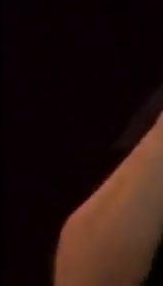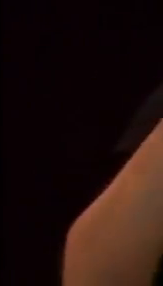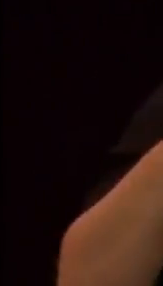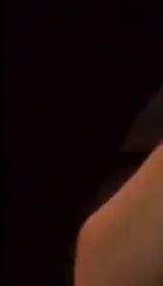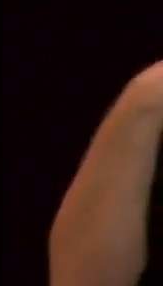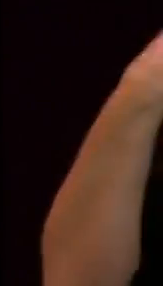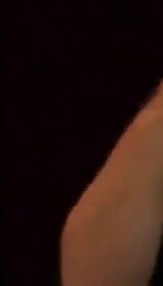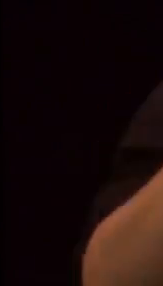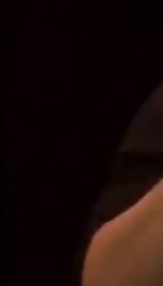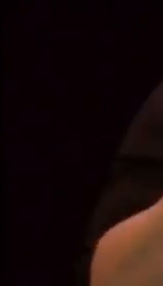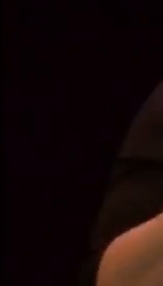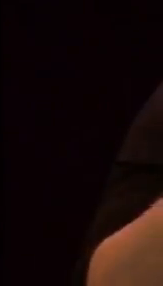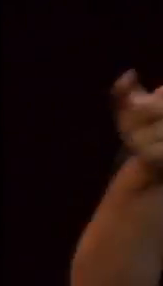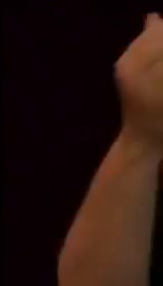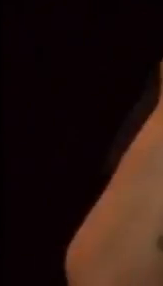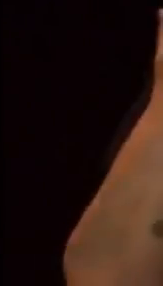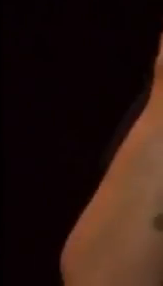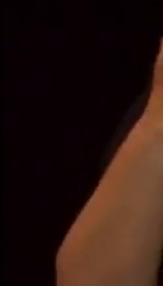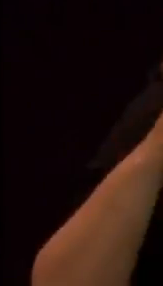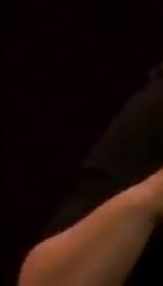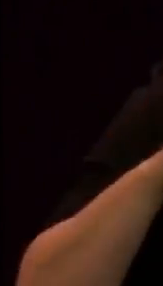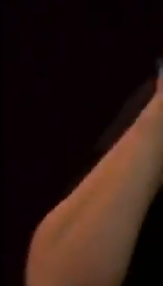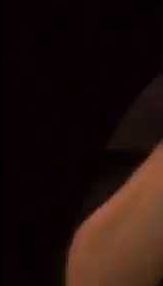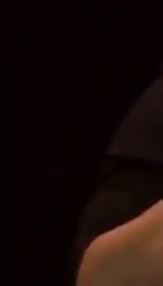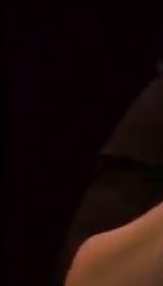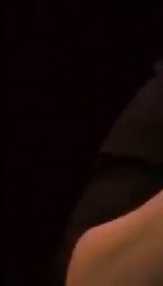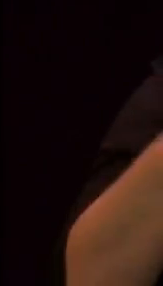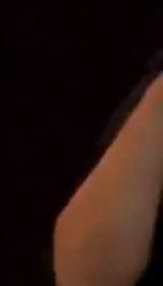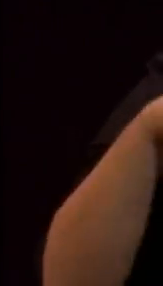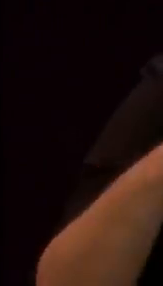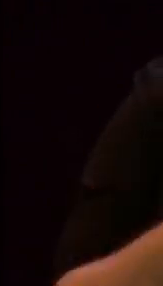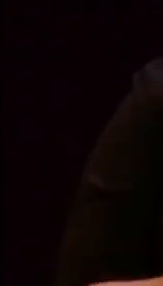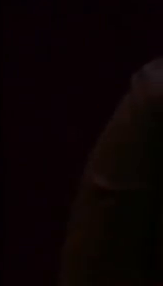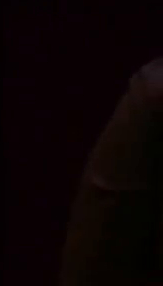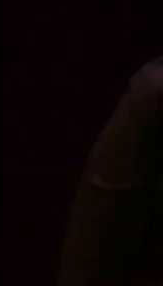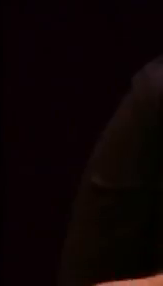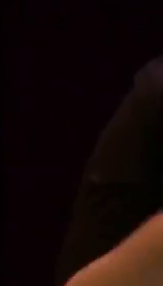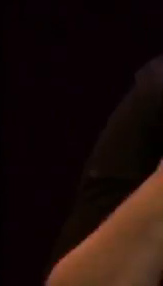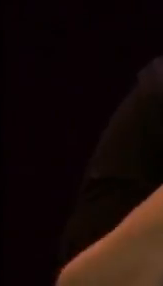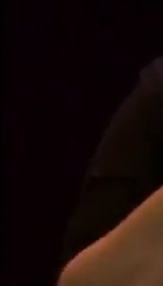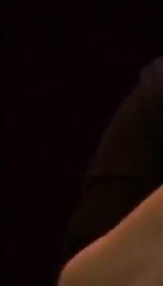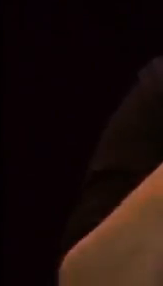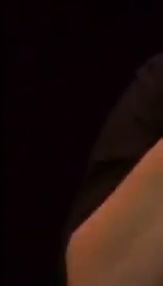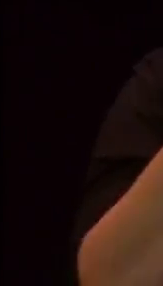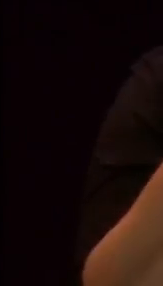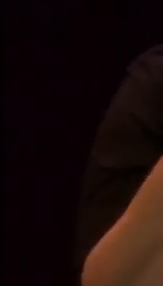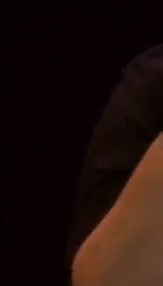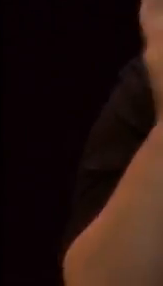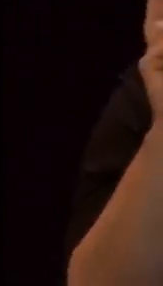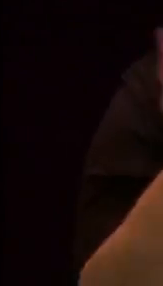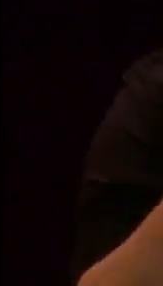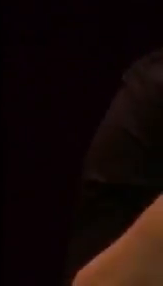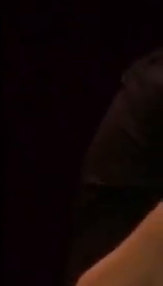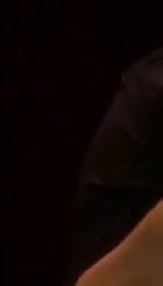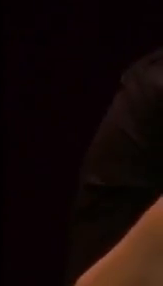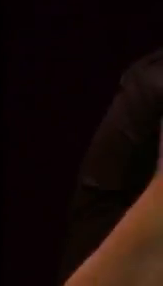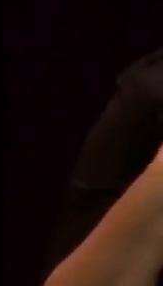TOGETHER AND I KNOW YOU HAVE PUT IN A YEOMAN'S EFFORT ON THIS. I CAN BRING PERSPECTIVE TO THIS. I HAVE BEEN ON THE COUNCIL NOW